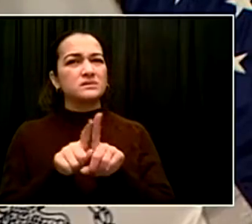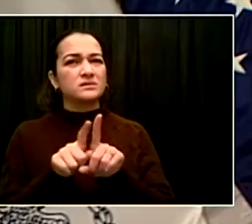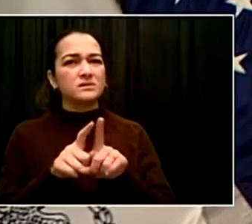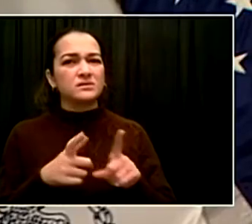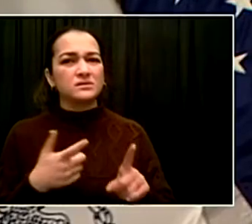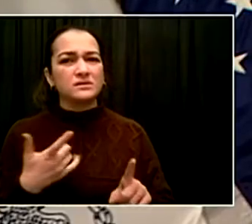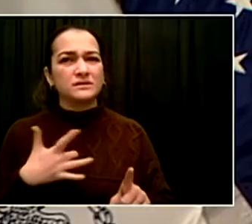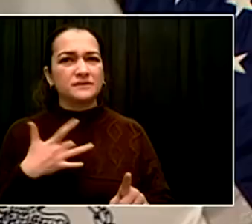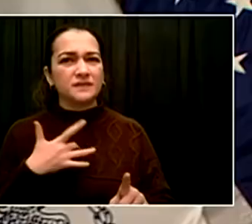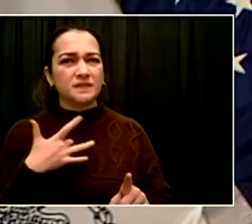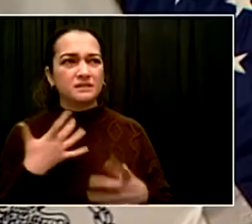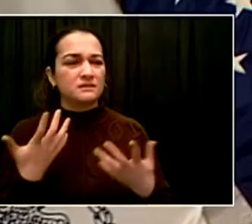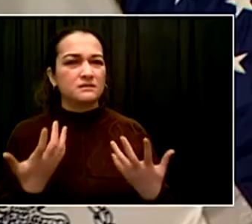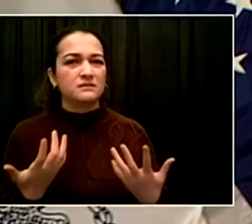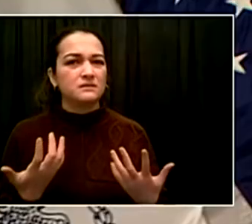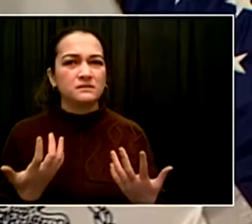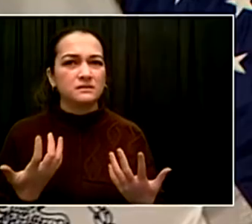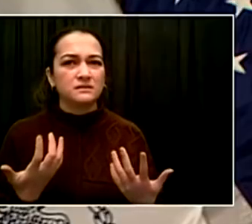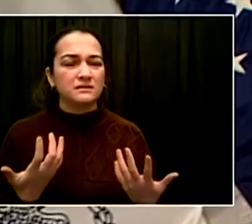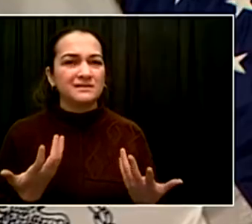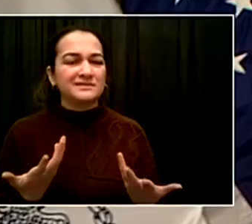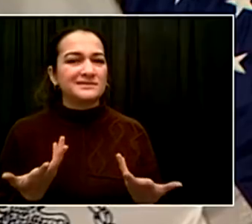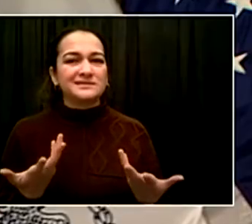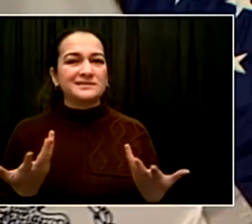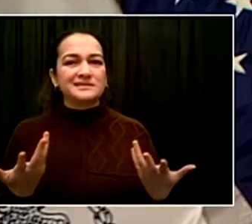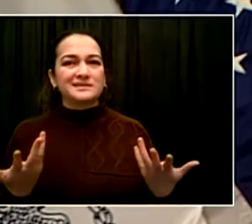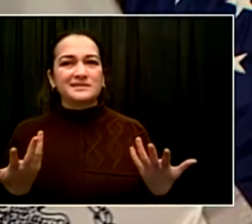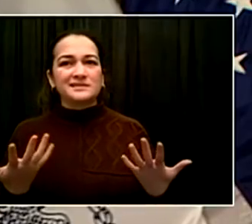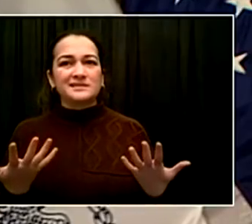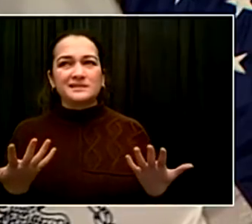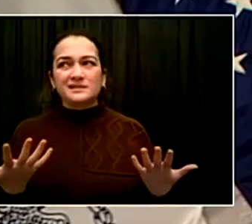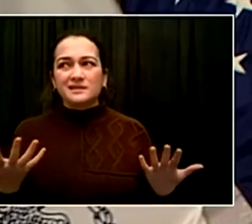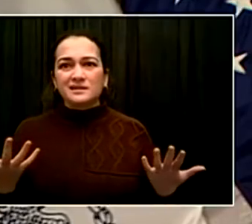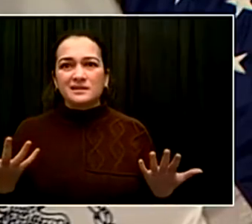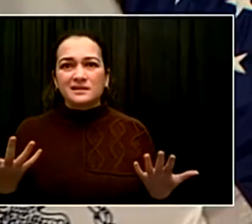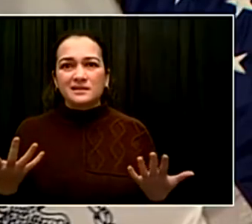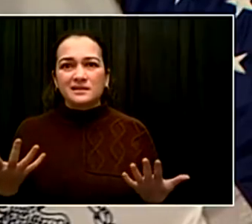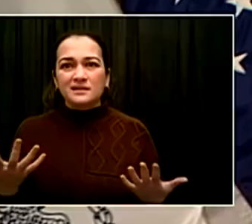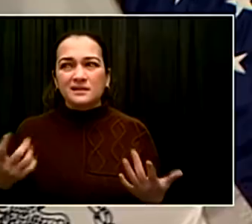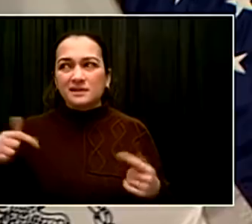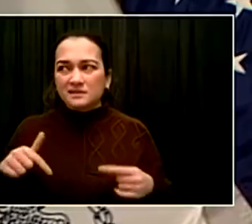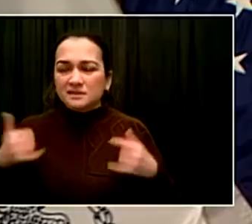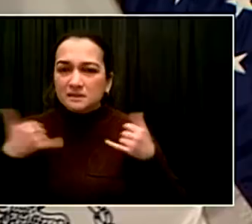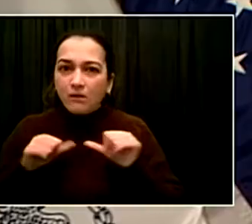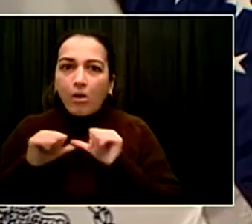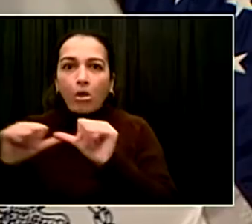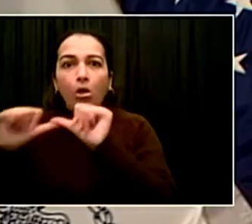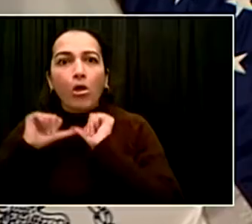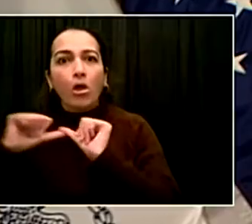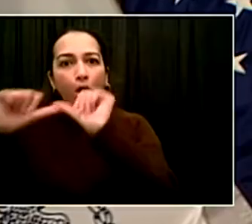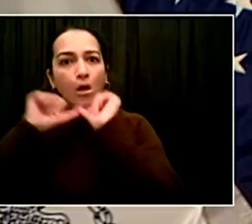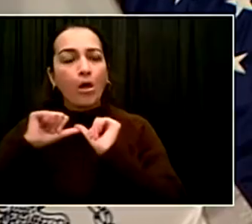FEELING OF FEELING LIKE THIS IS JUST A REALITY AND THIS IS HOW WE'RE GOING TO HAVE TO LIVE.